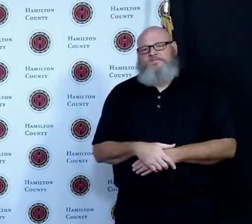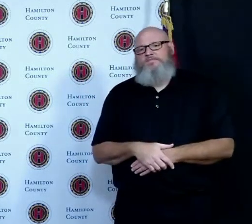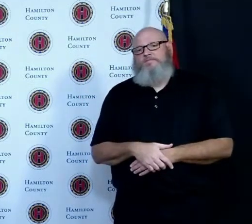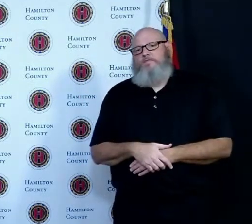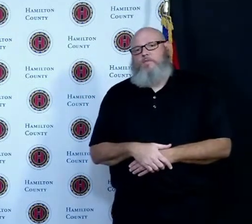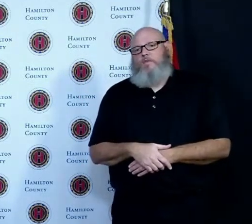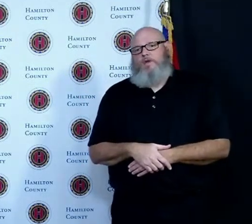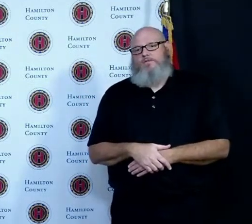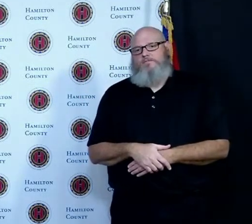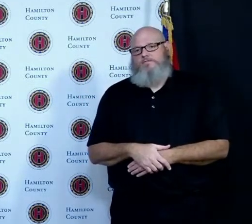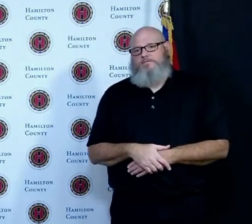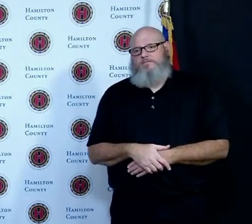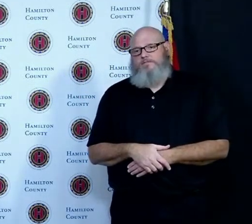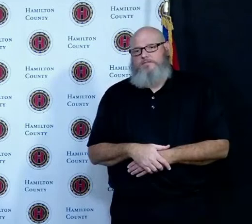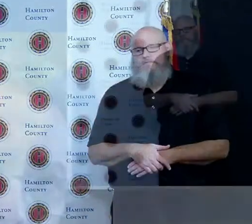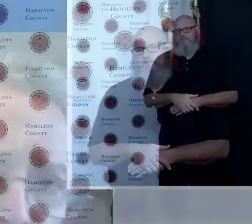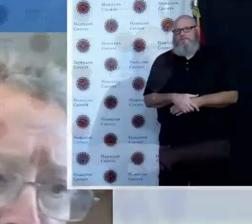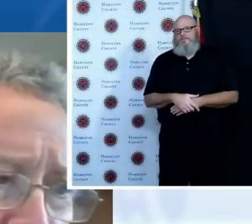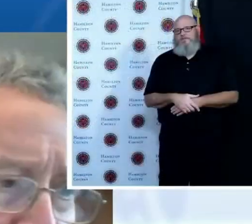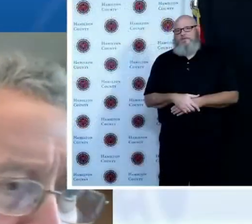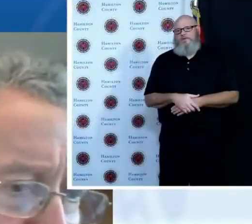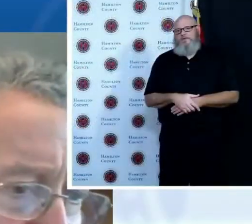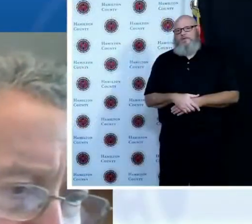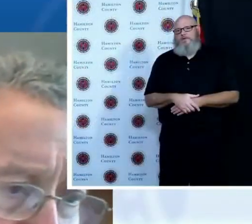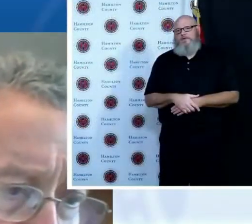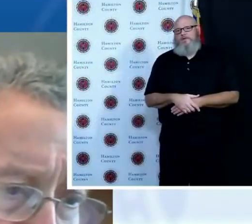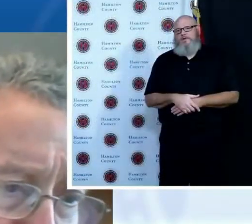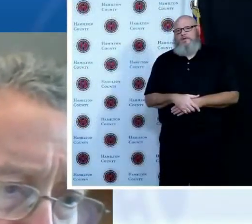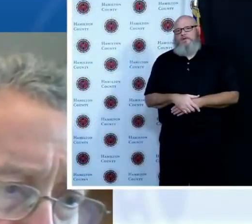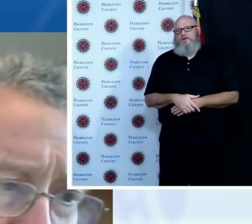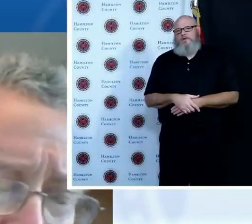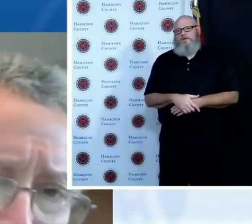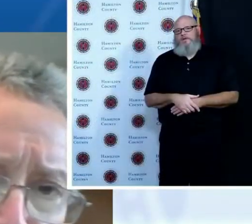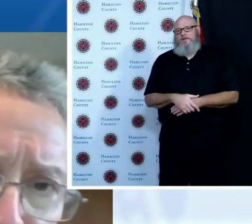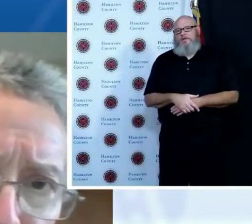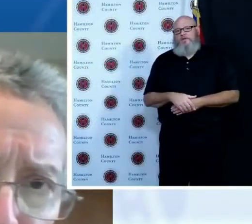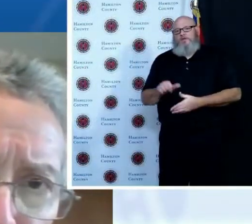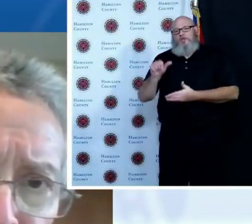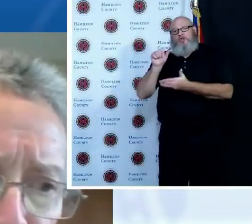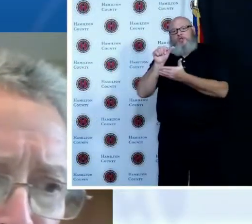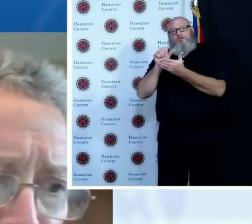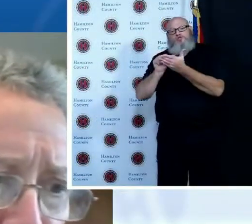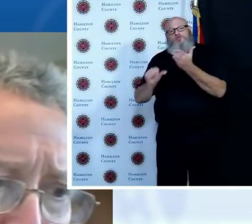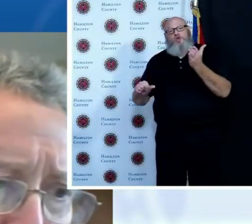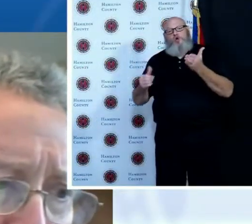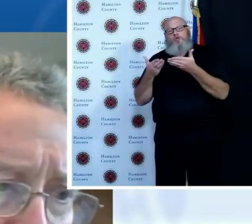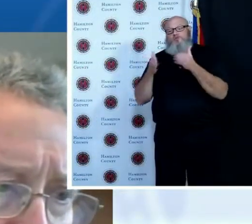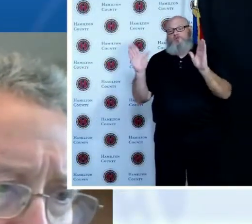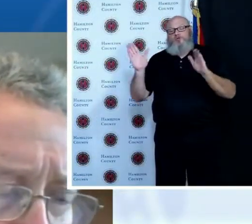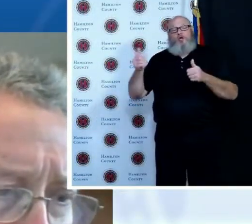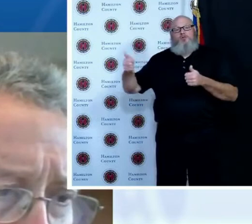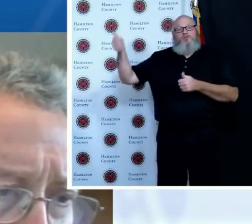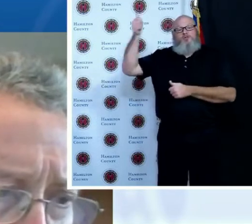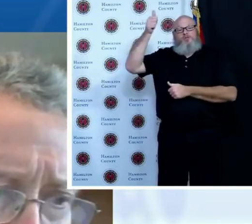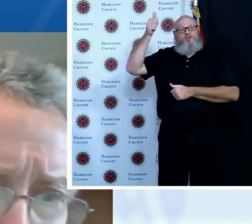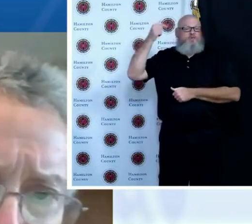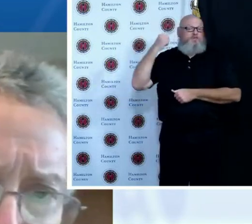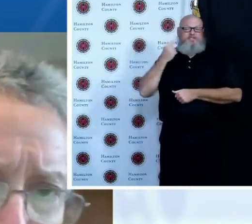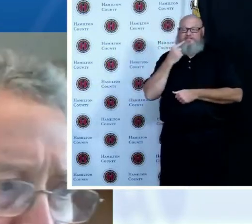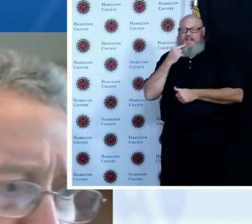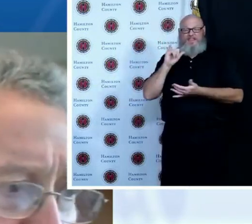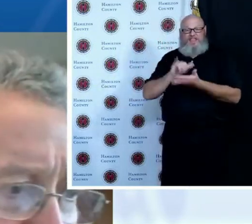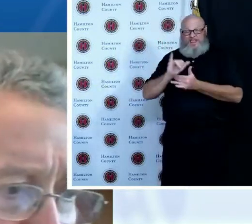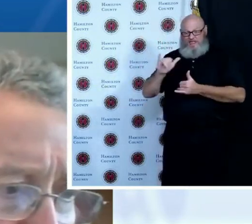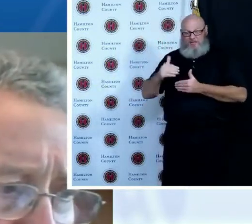the rollout's not going well and that we should not stick to the rules as to who gets vaccinated